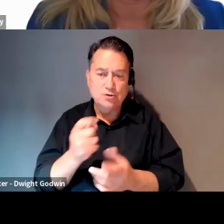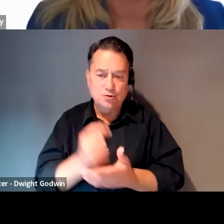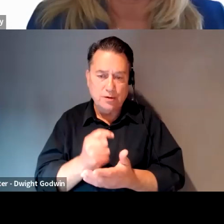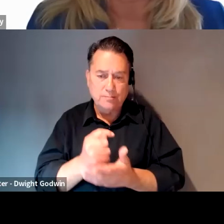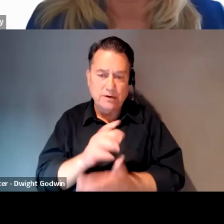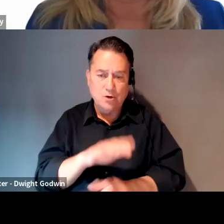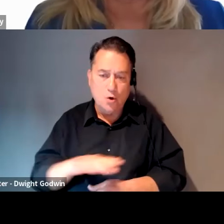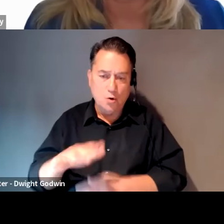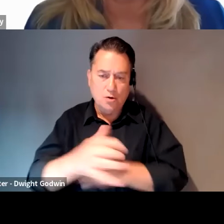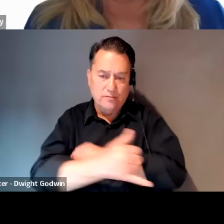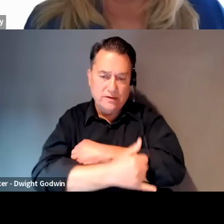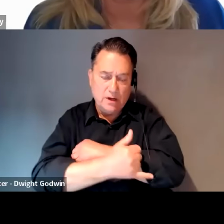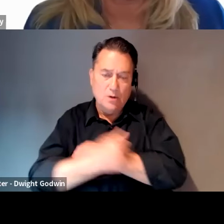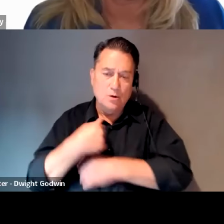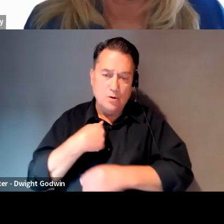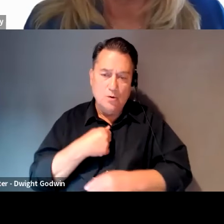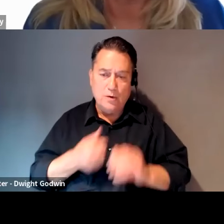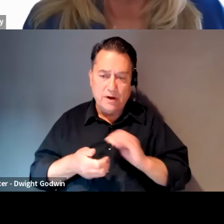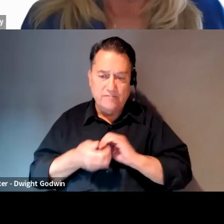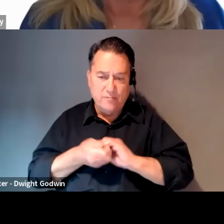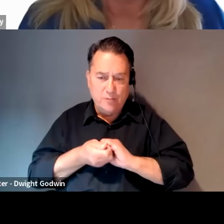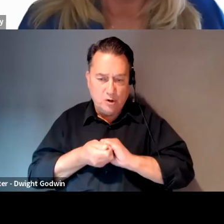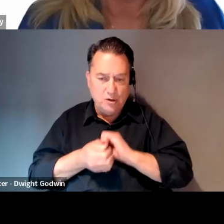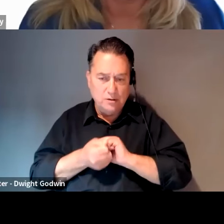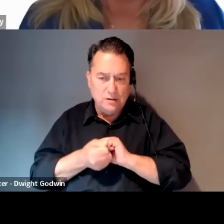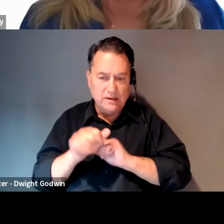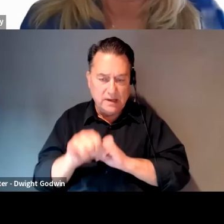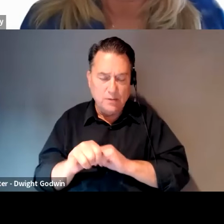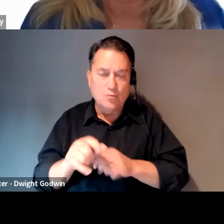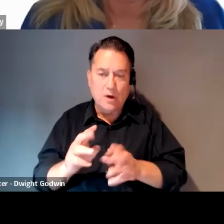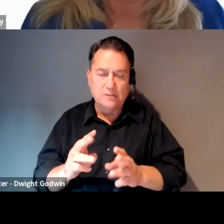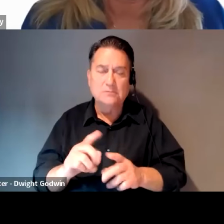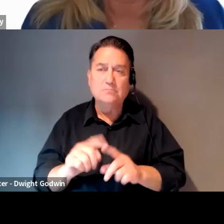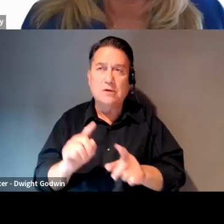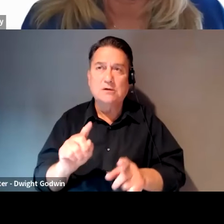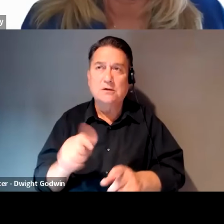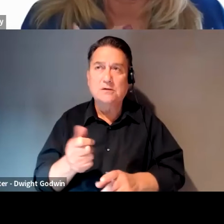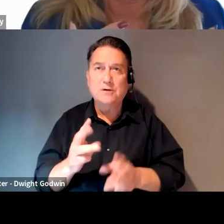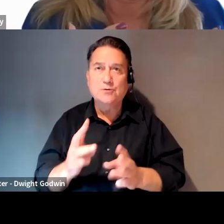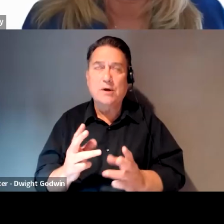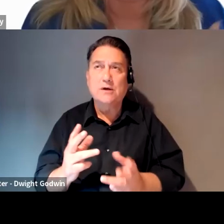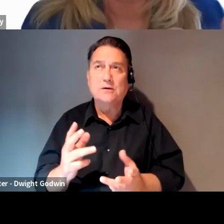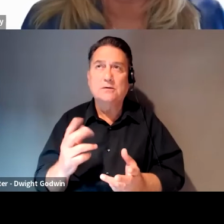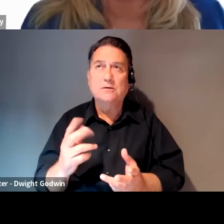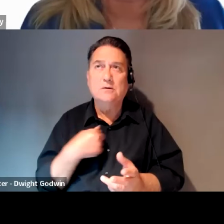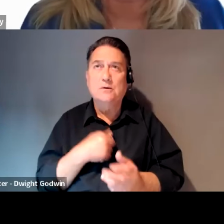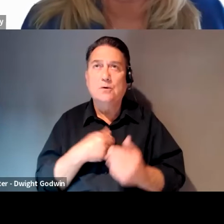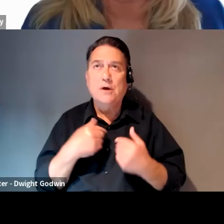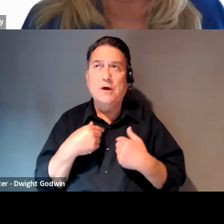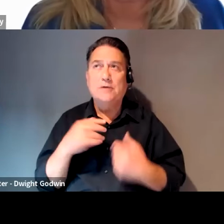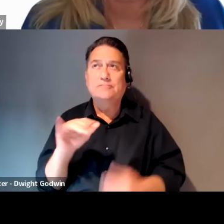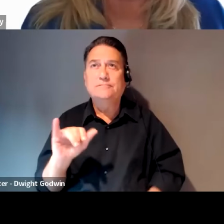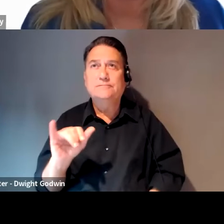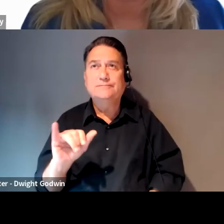And so we've partnered in that way. The other way that we have also increased our referrals